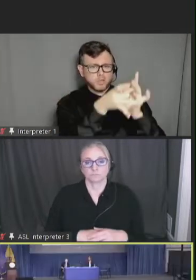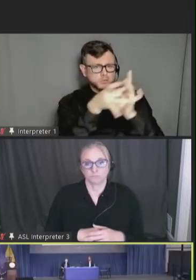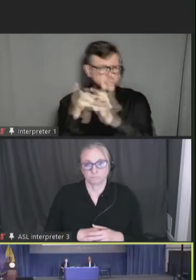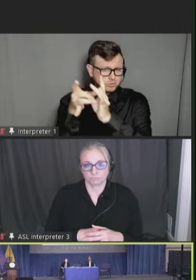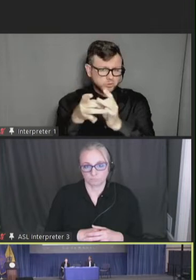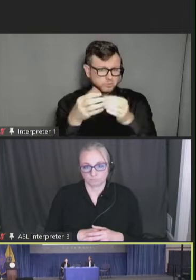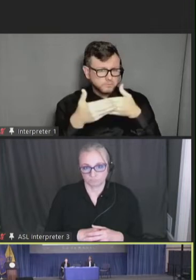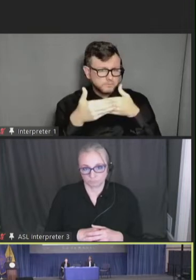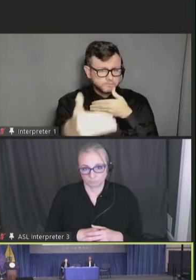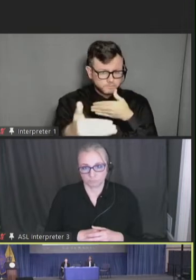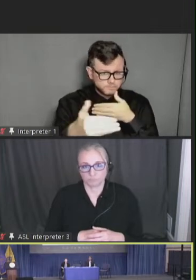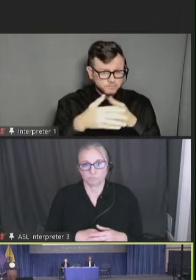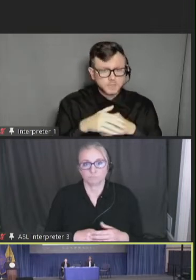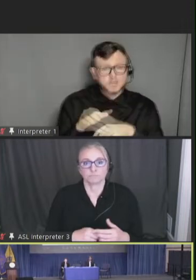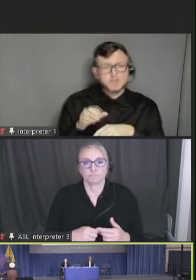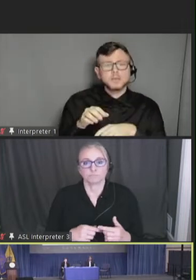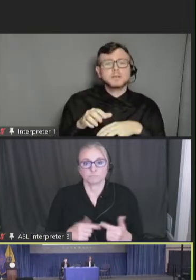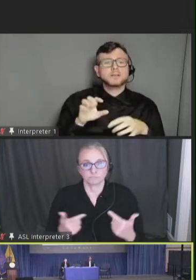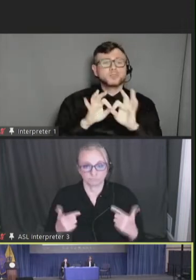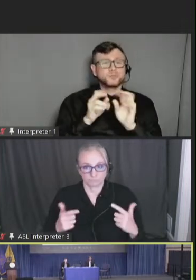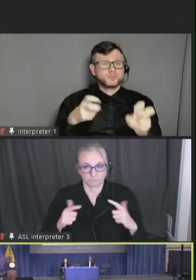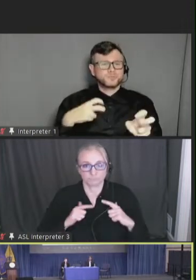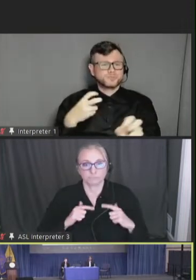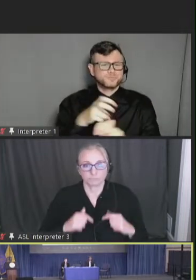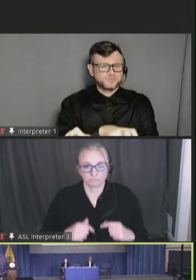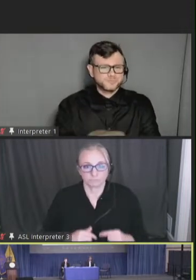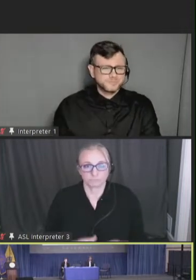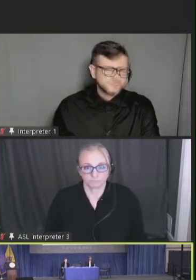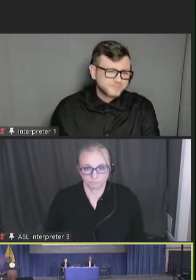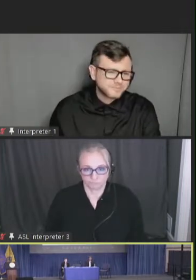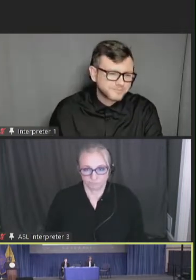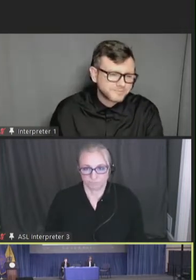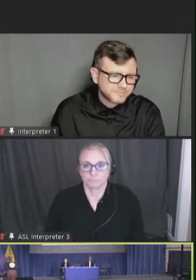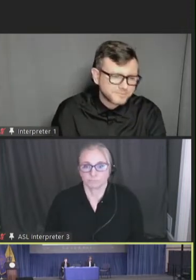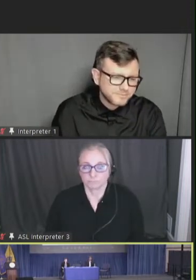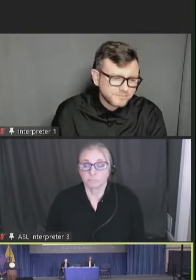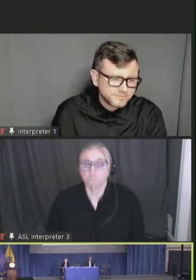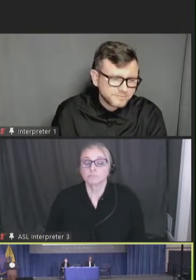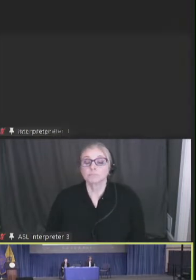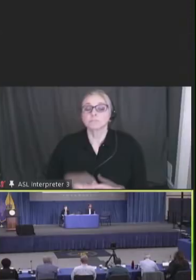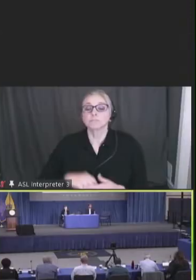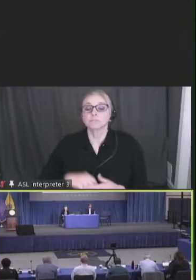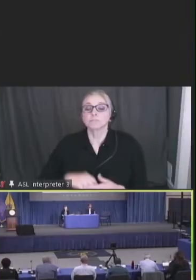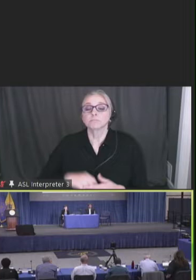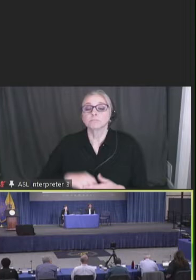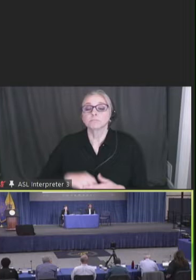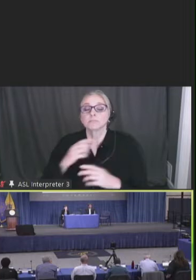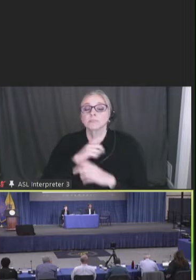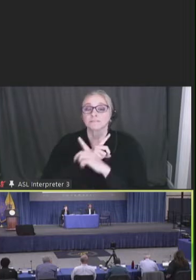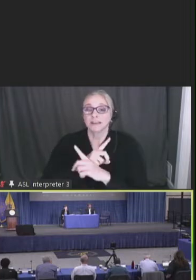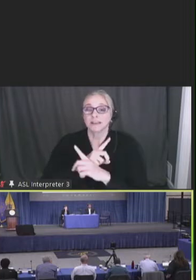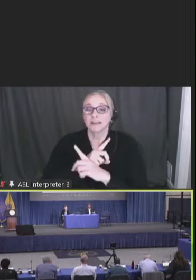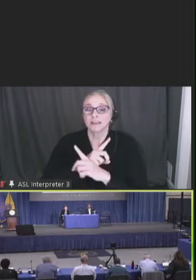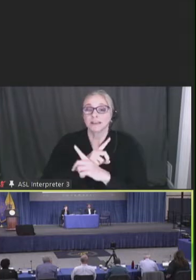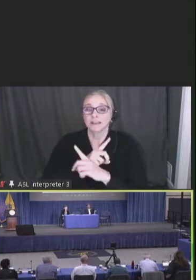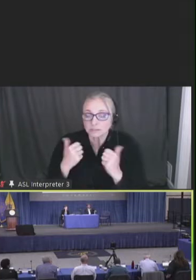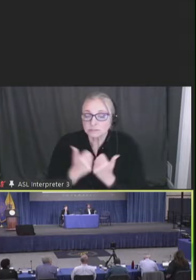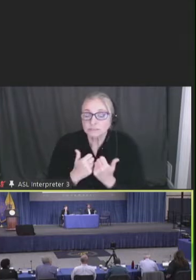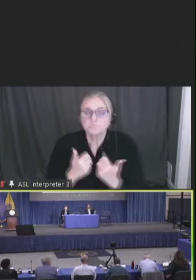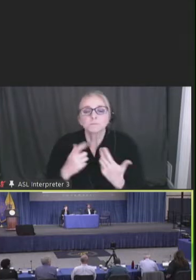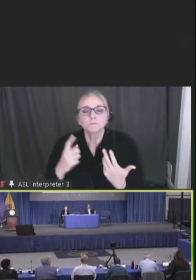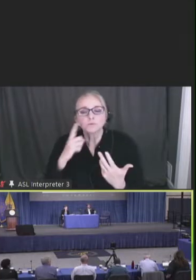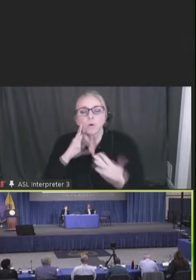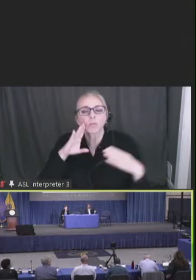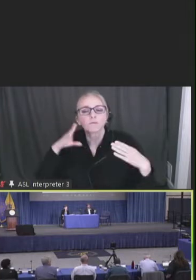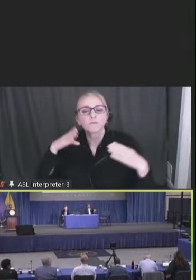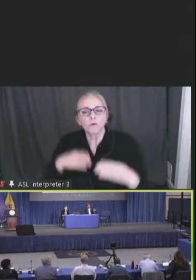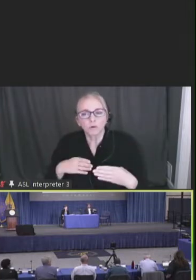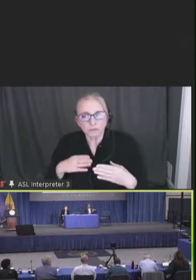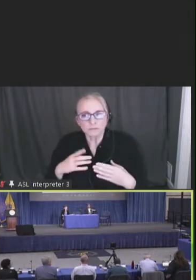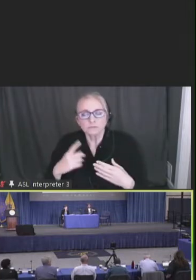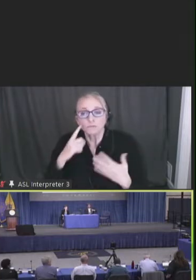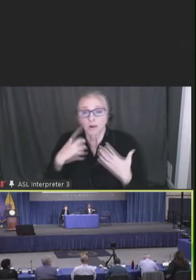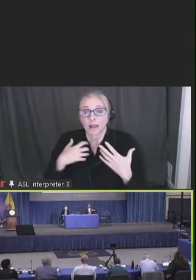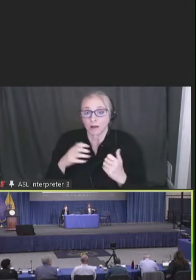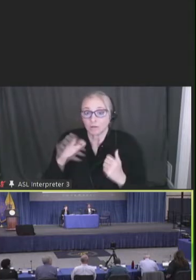John Iskander: John Iskander, Defense Health Agency. So, the focus on healthcare worker